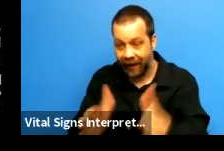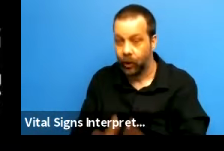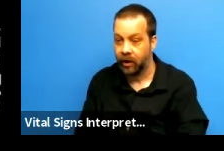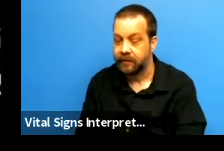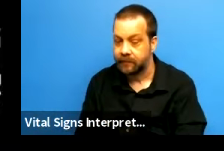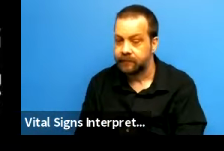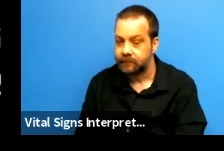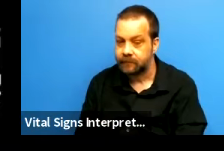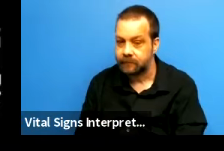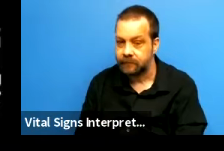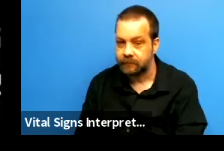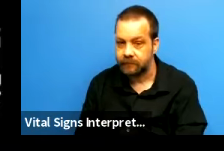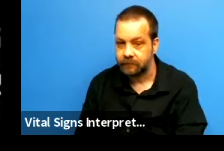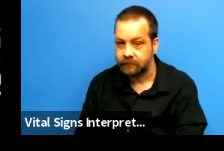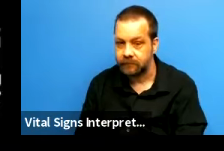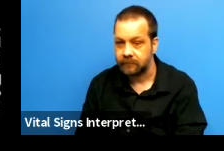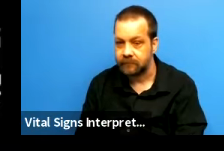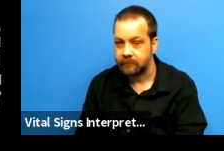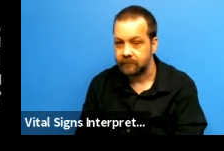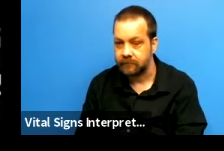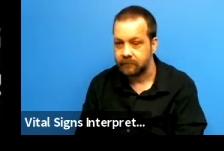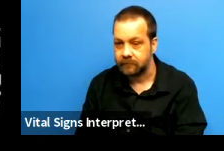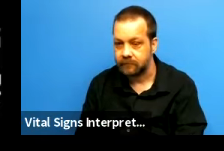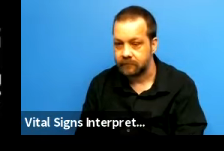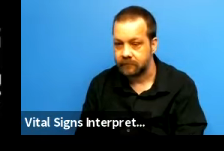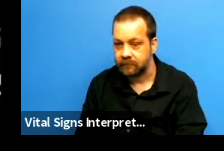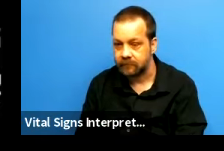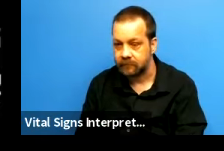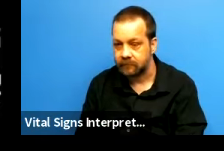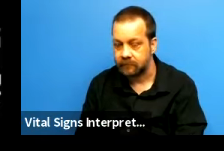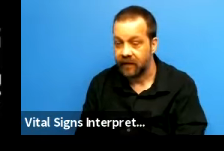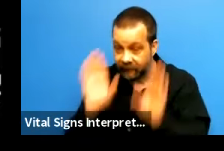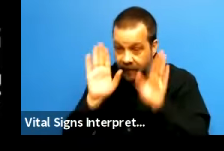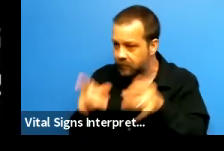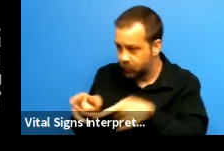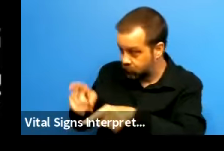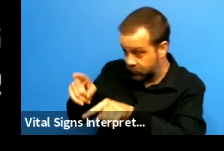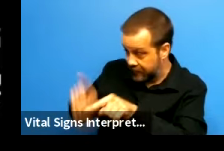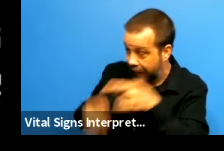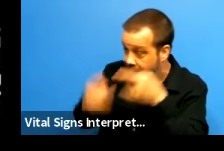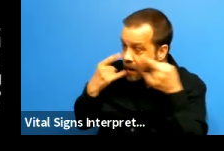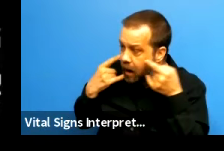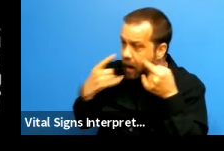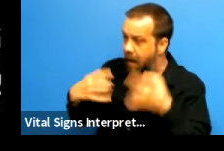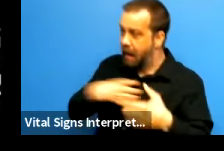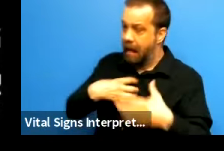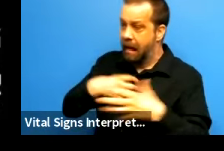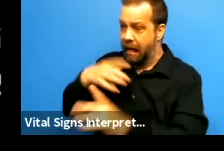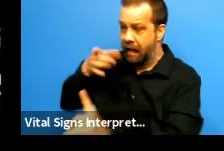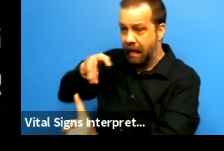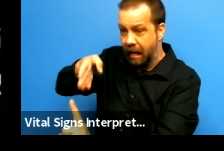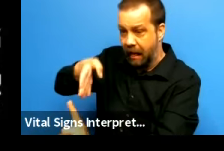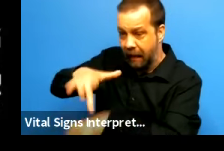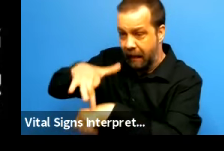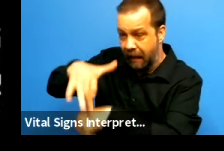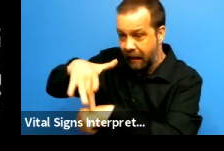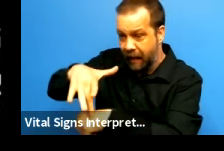Focus more on how to provide reasonable modifications